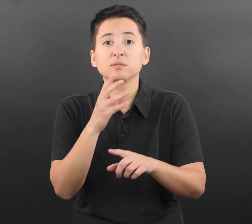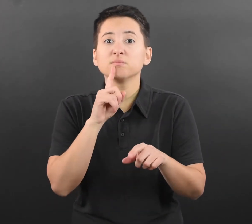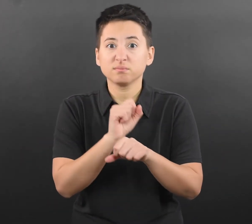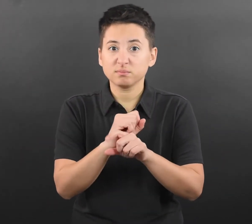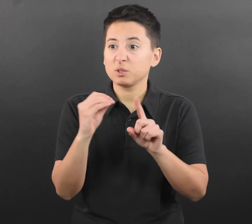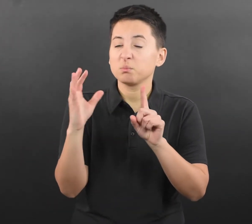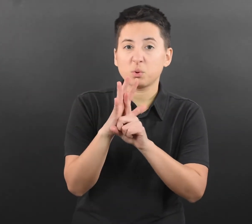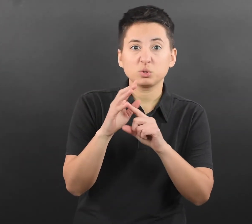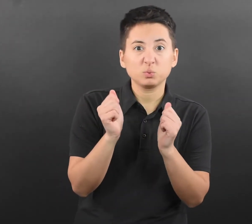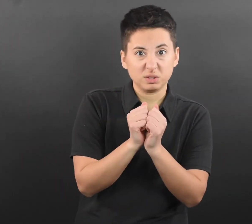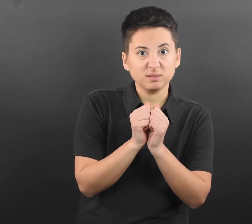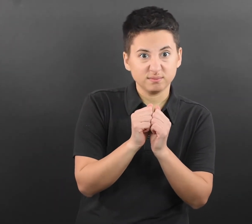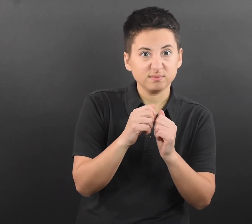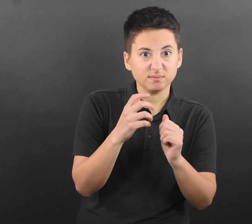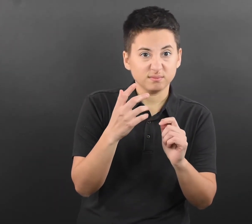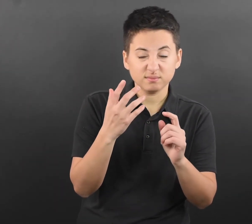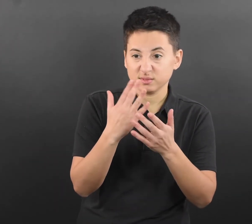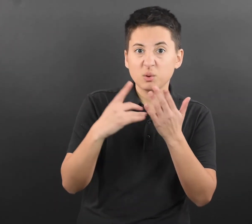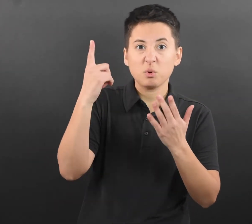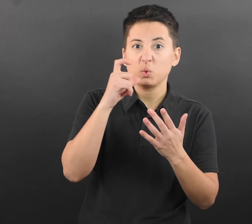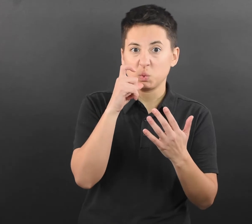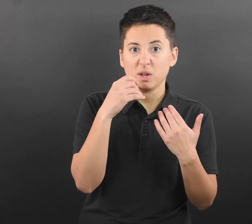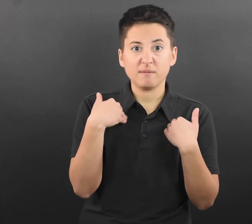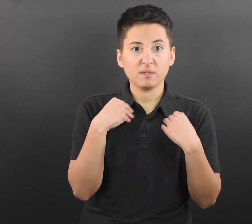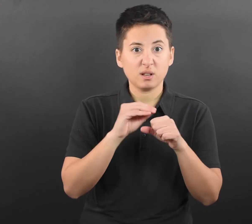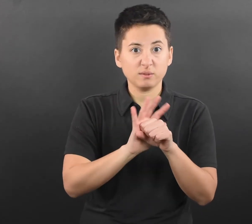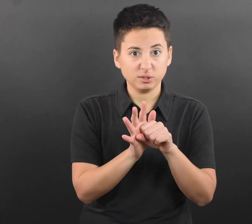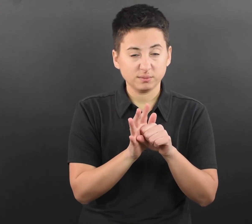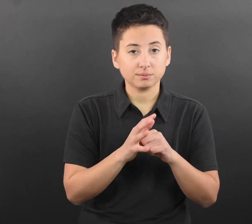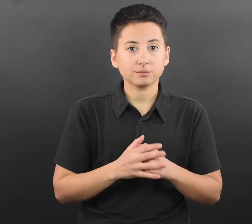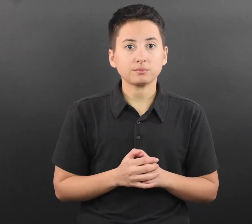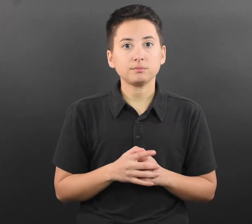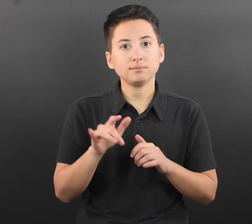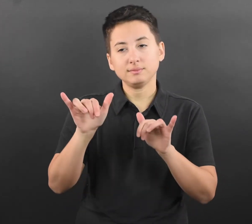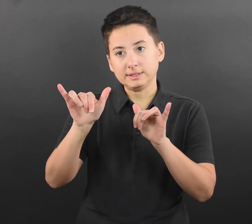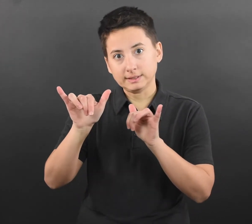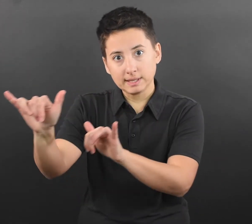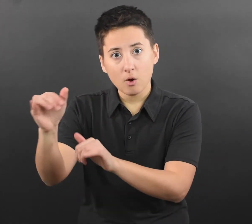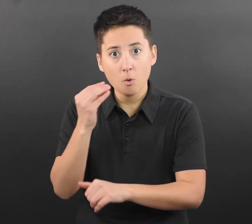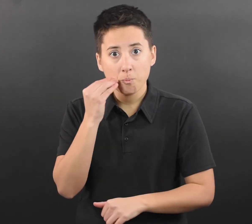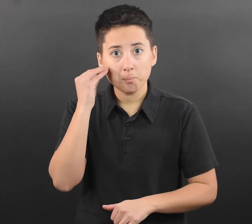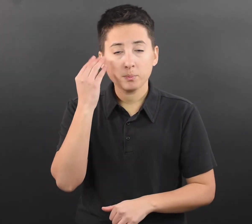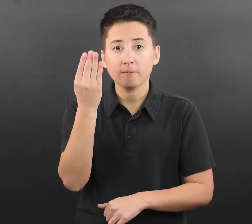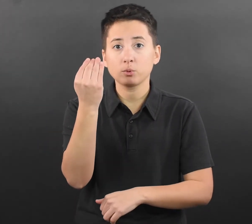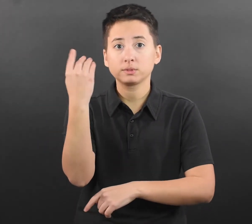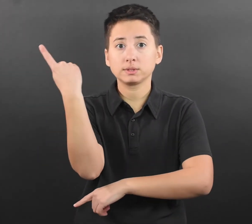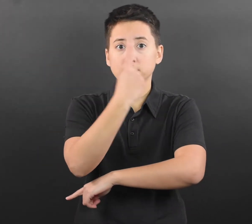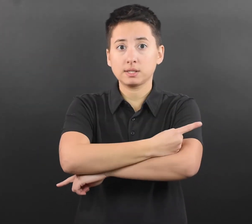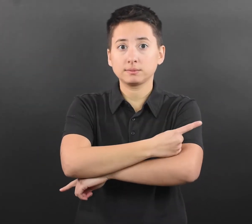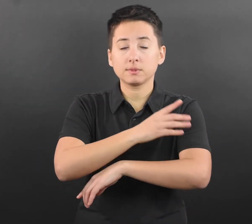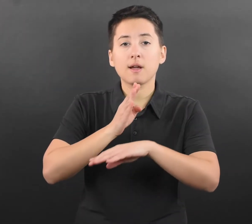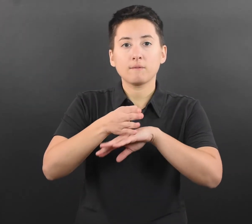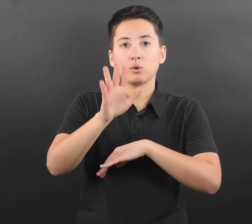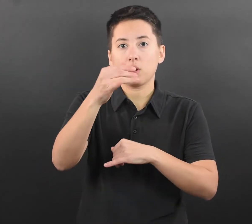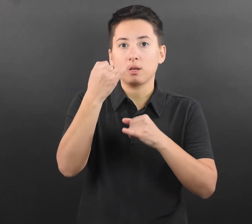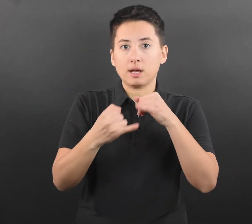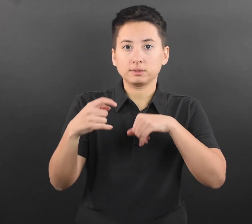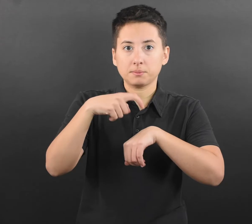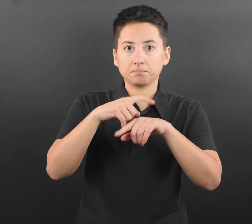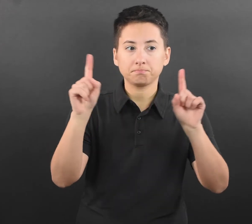• ▪ Stay home 14 days after your last contact with a person who has COVID-19. A shortened